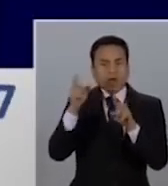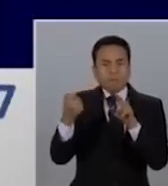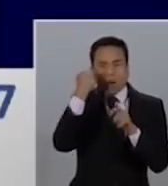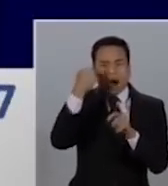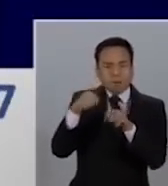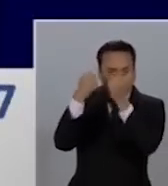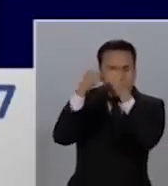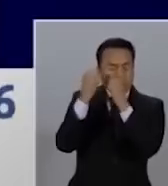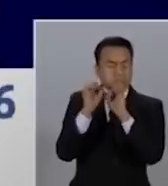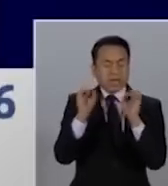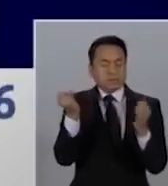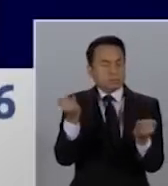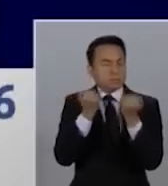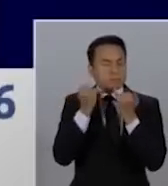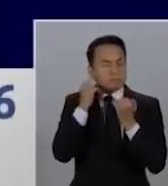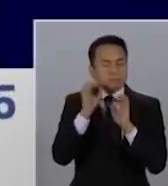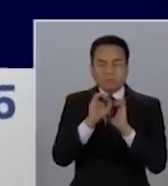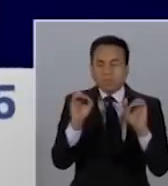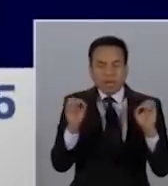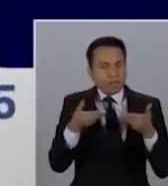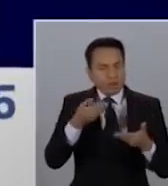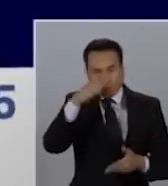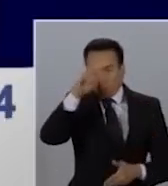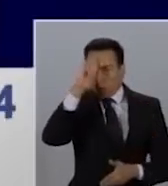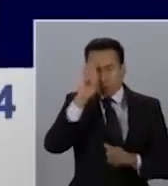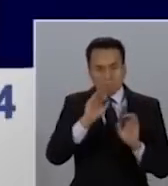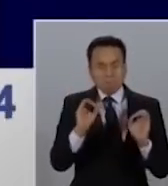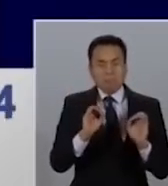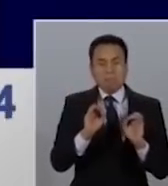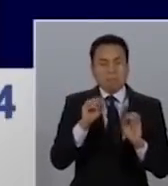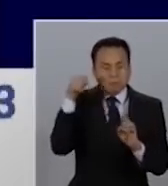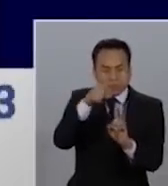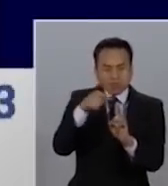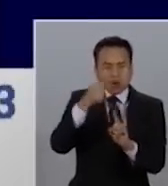I have not heard of any persecution or murder.